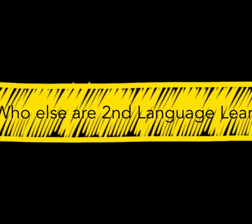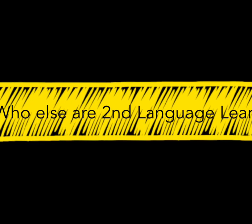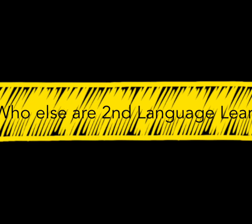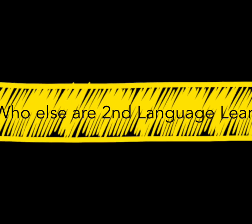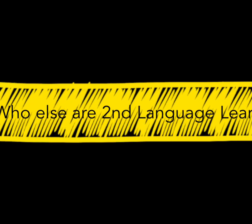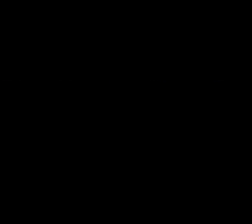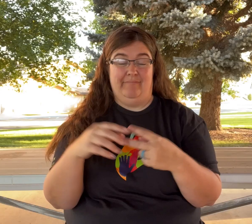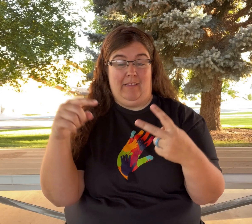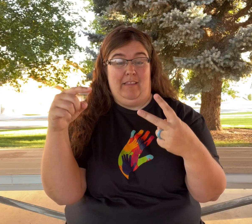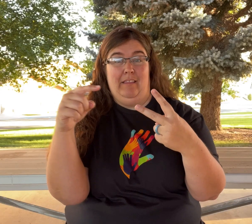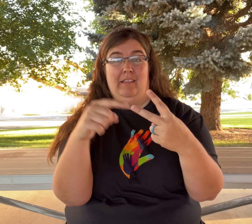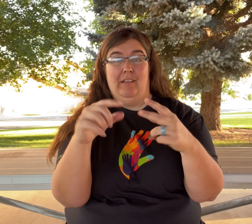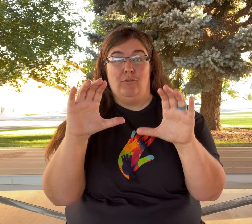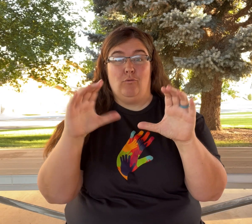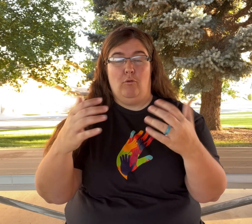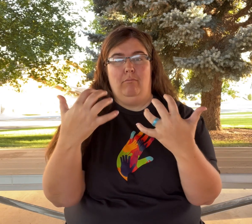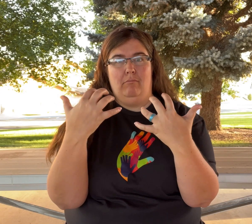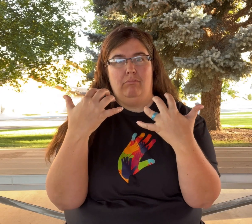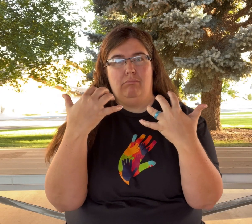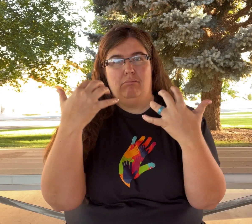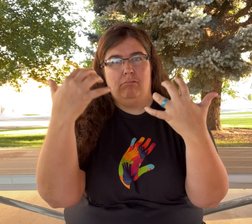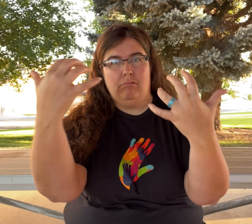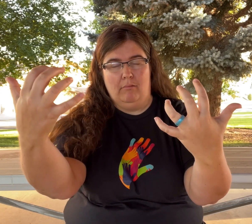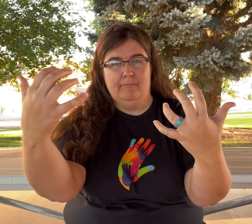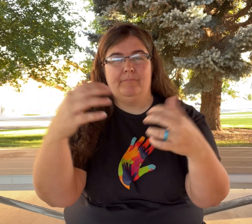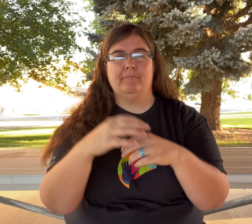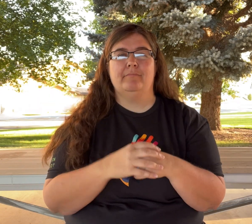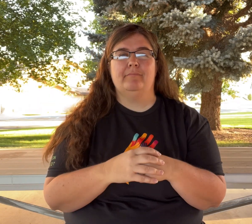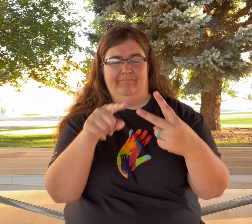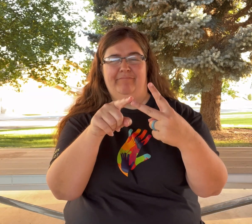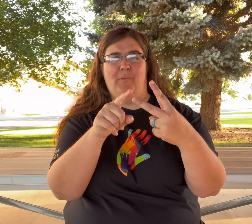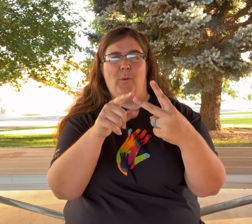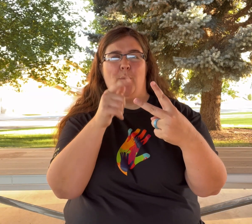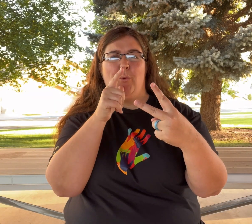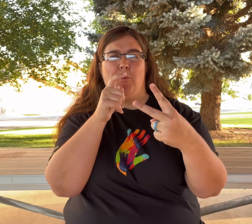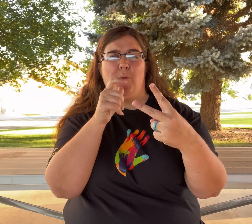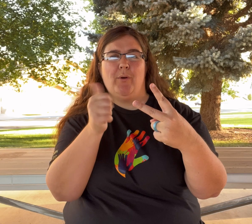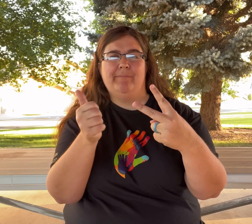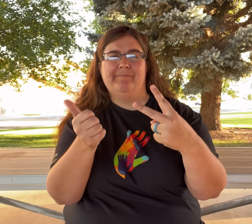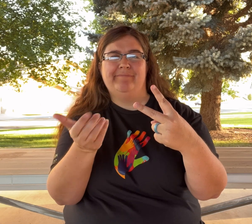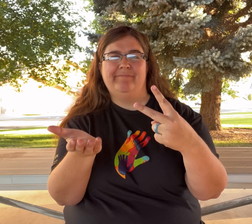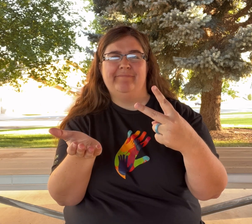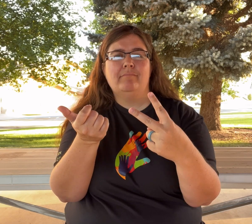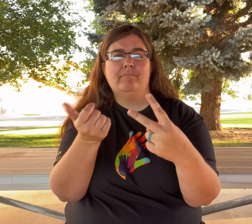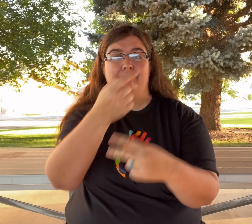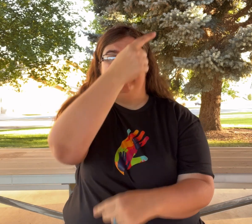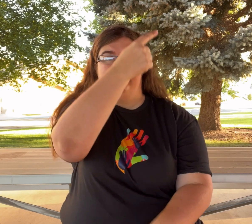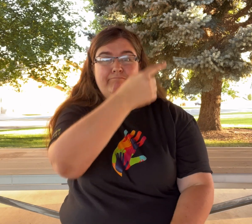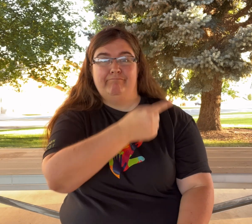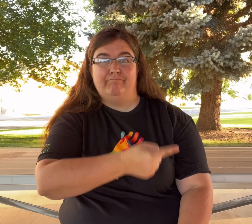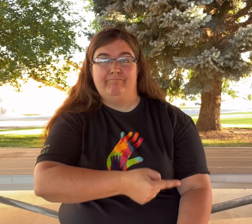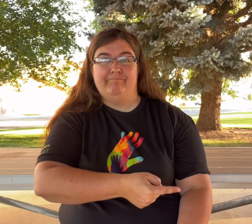second group? This second group honestly is huge because it includes other people such